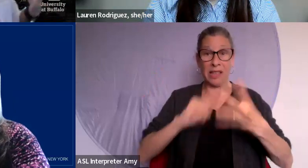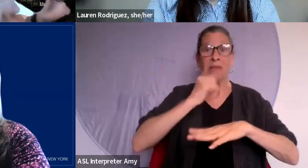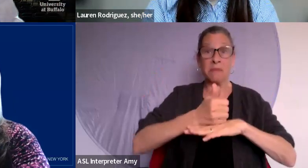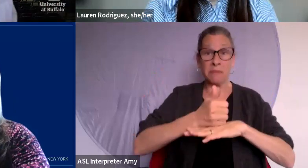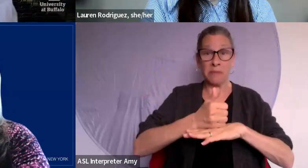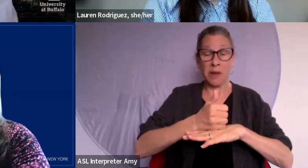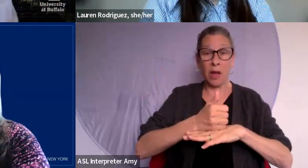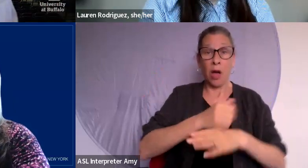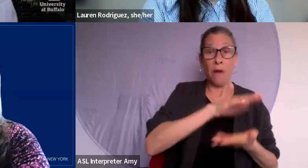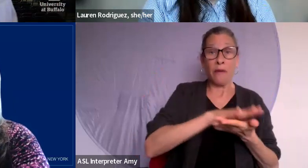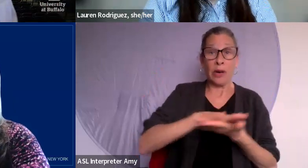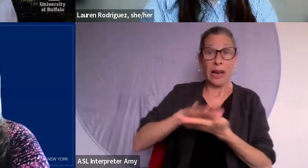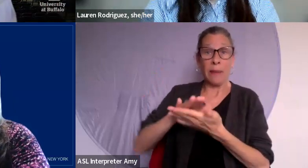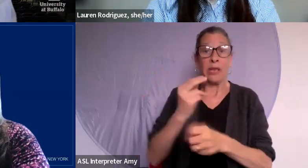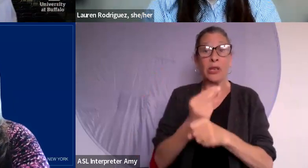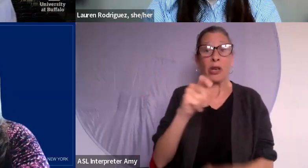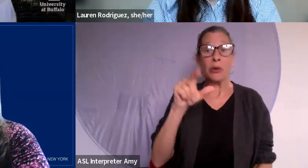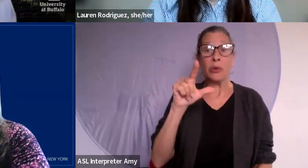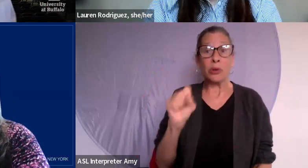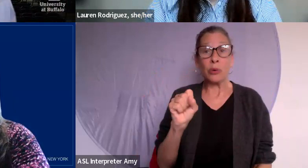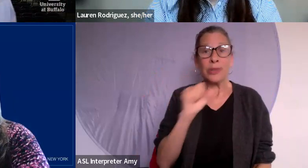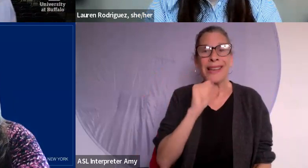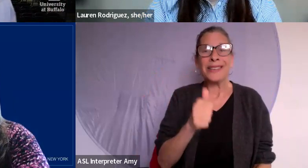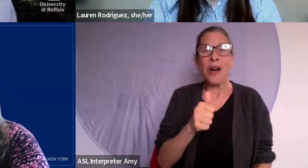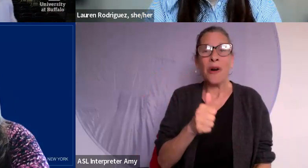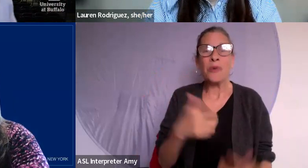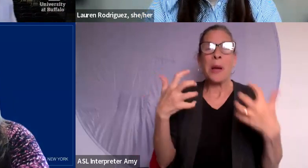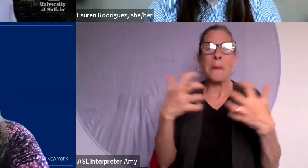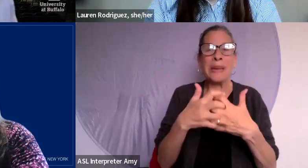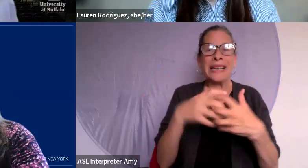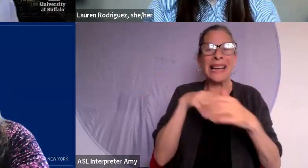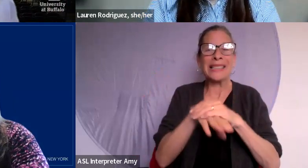campuses to use tools that don't meet accessibility requirements.